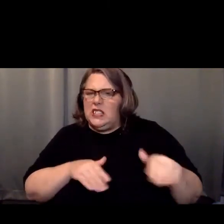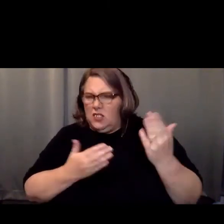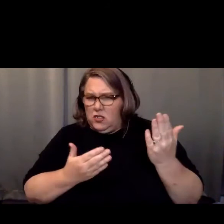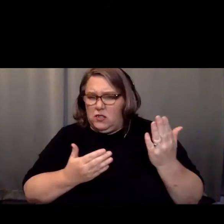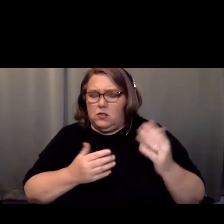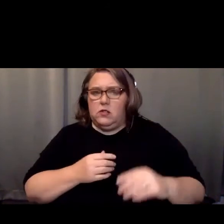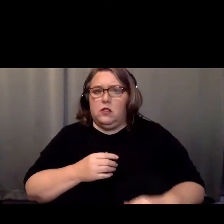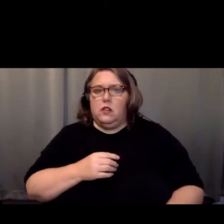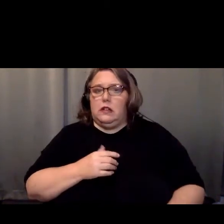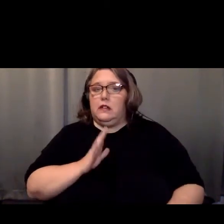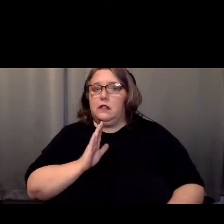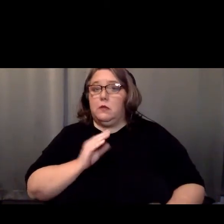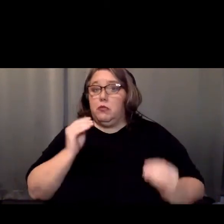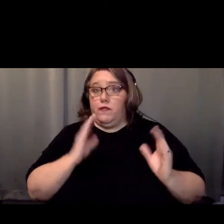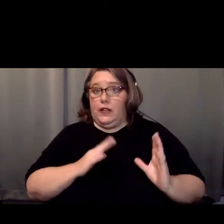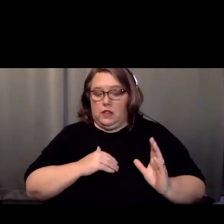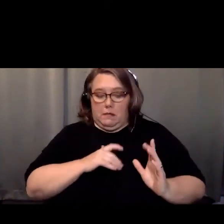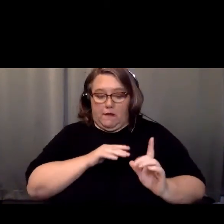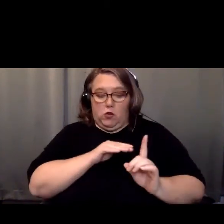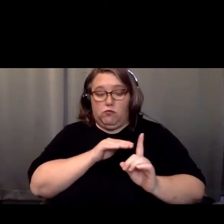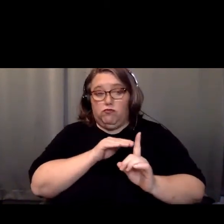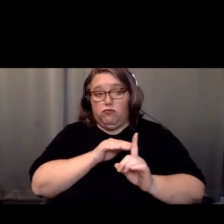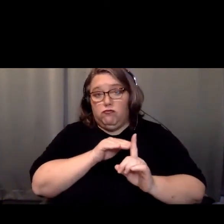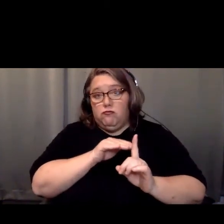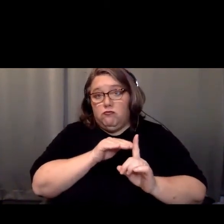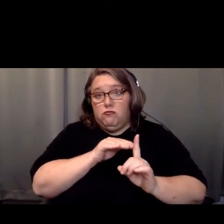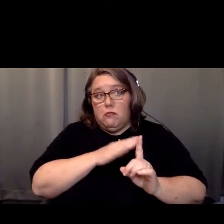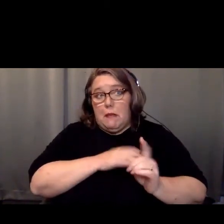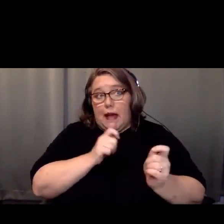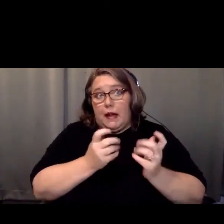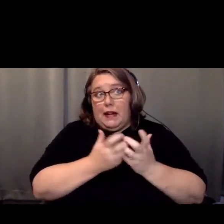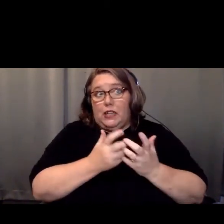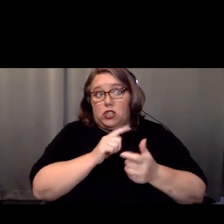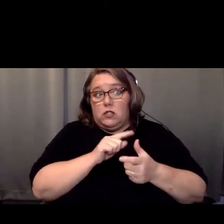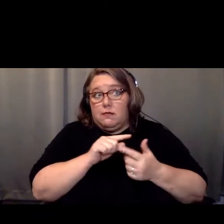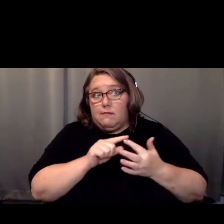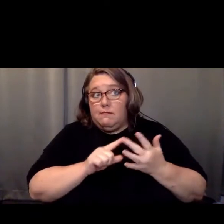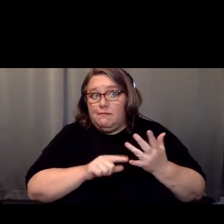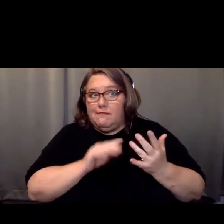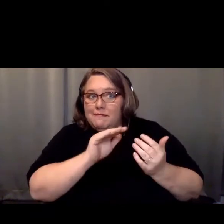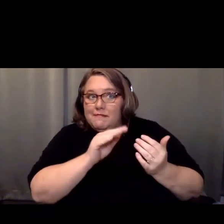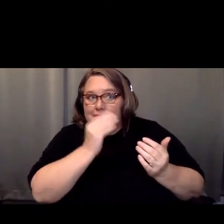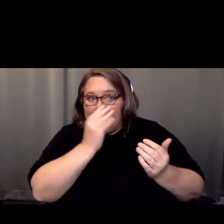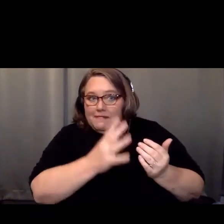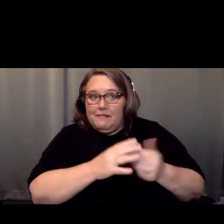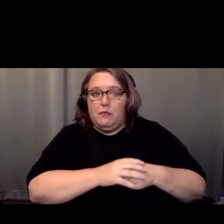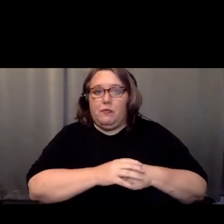just remind your professors of your accommodations. And also you have to request the accommodation